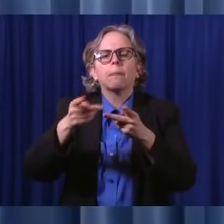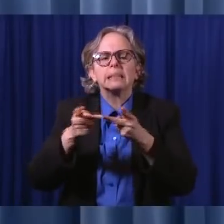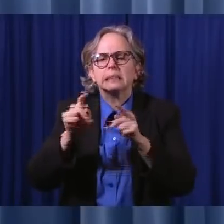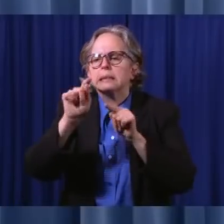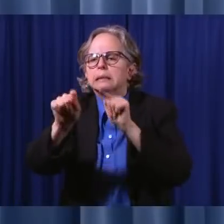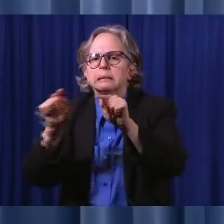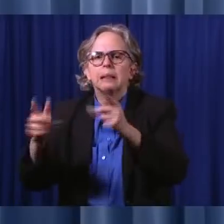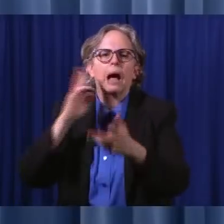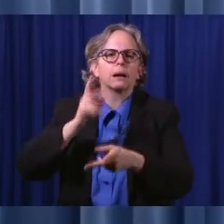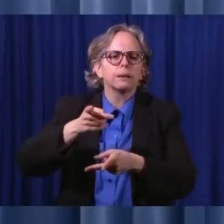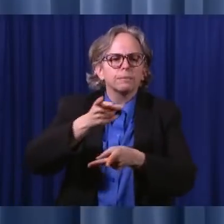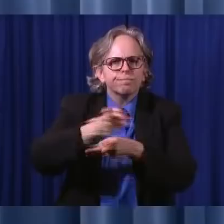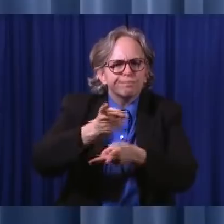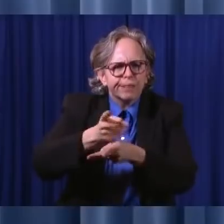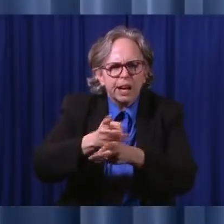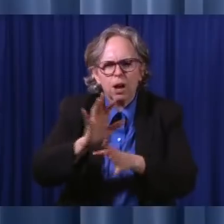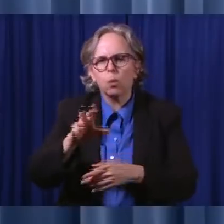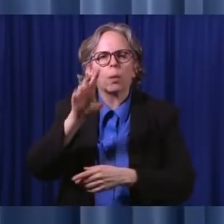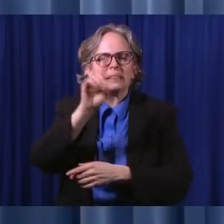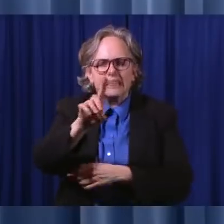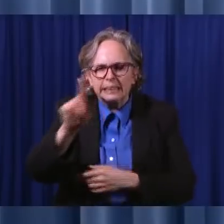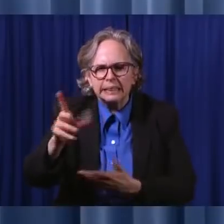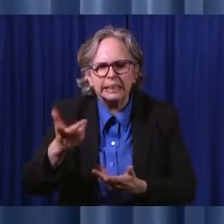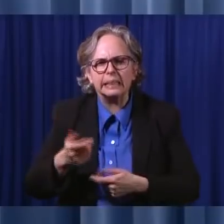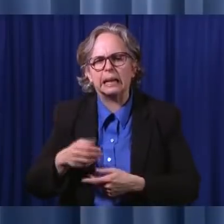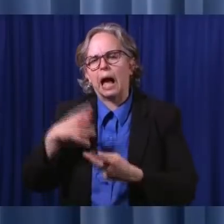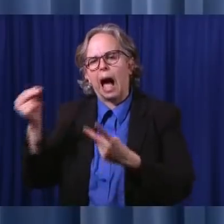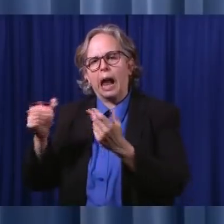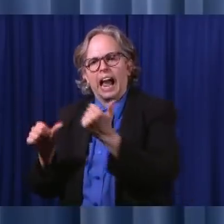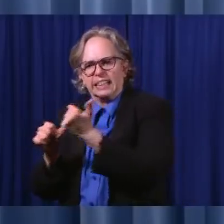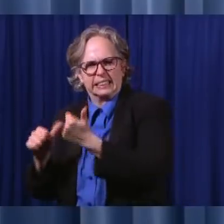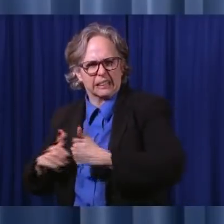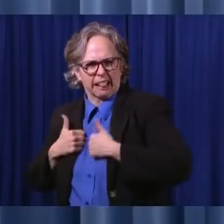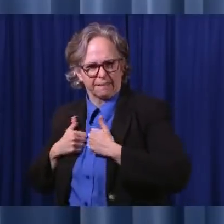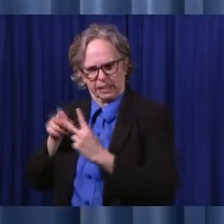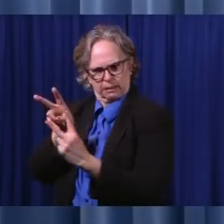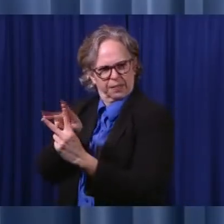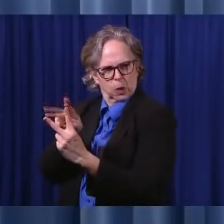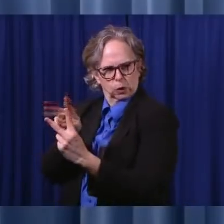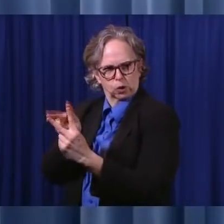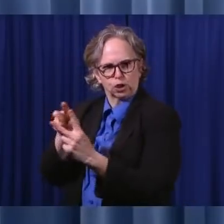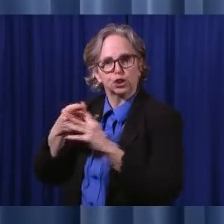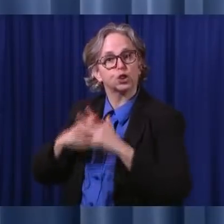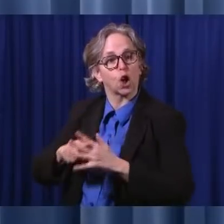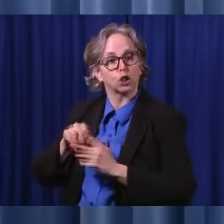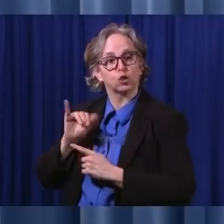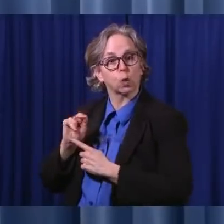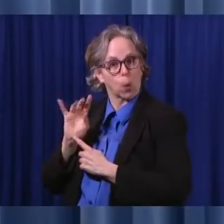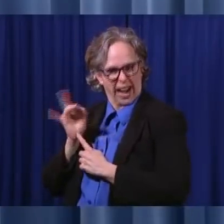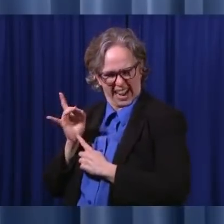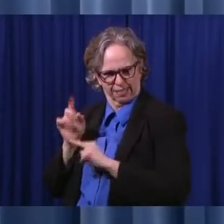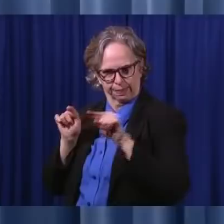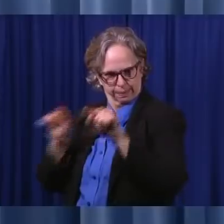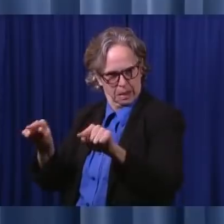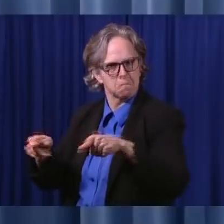WE'RE GOING START WITH A COUPLE OF THEM AND THE IMMEDIATE CARE FACILITIES AND PEOPLE WITH THE COPMENT